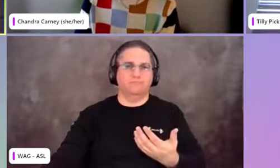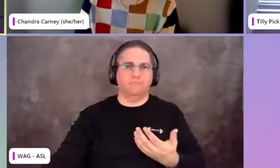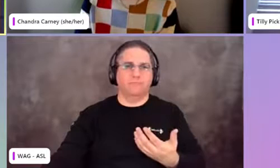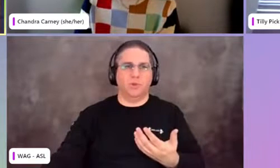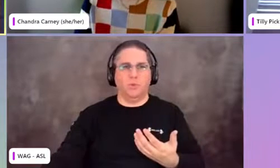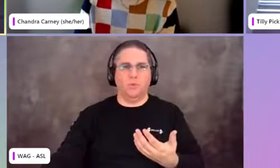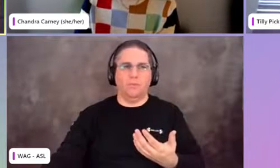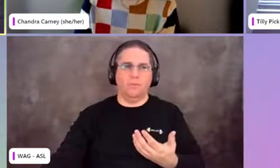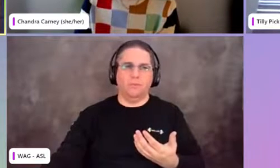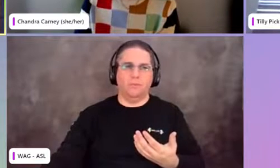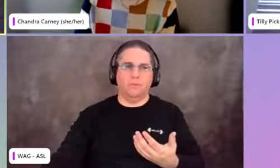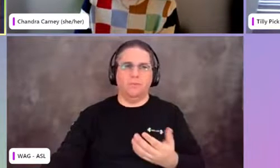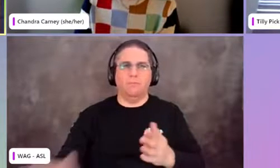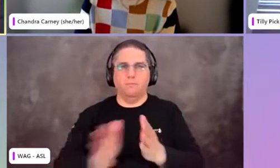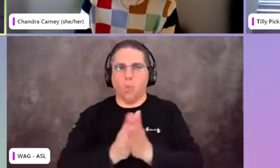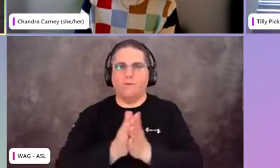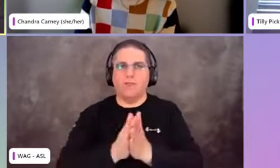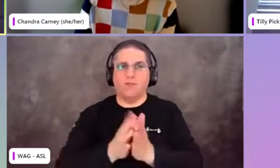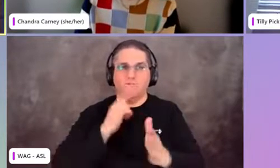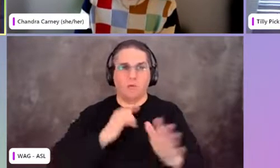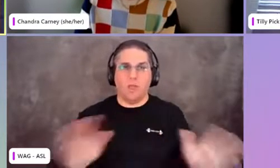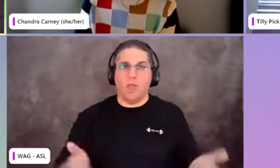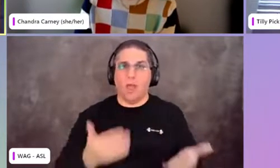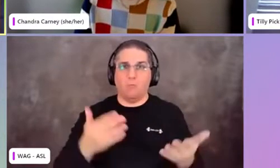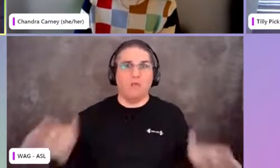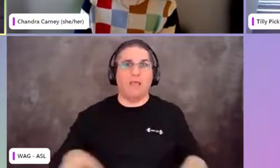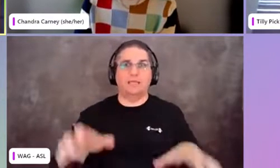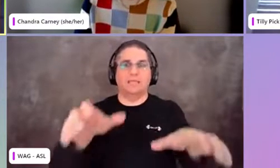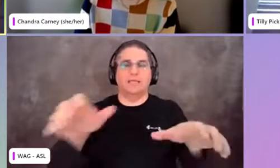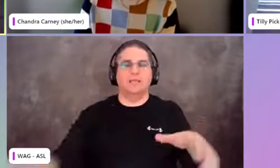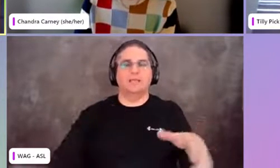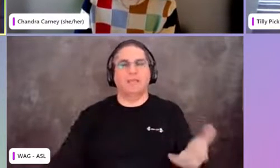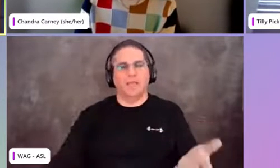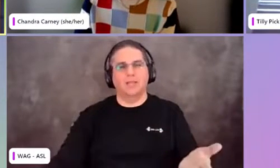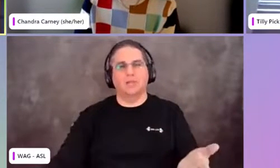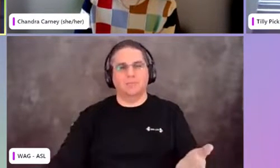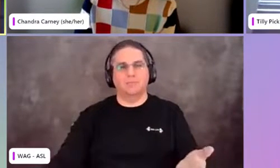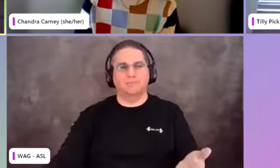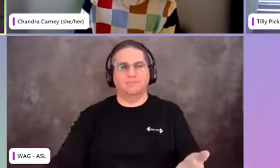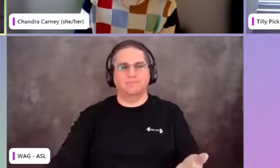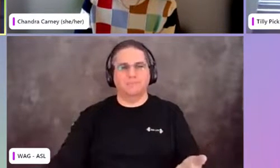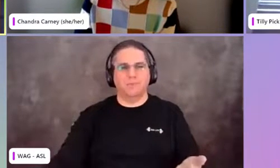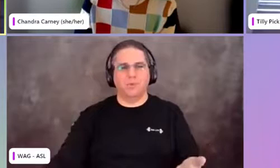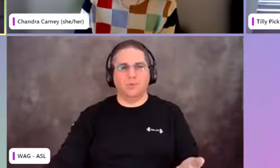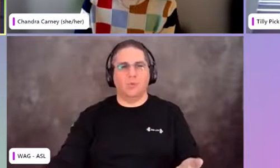is not good for teams. If you already have motivation on the ground and you have